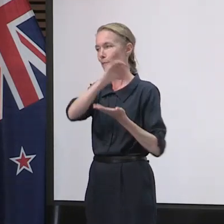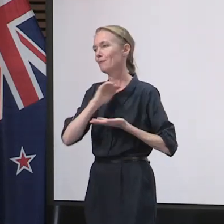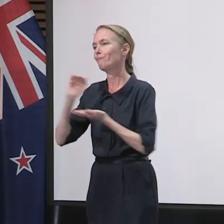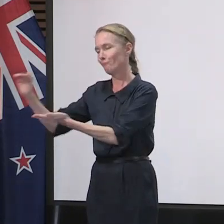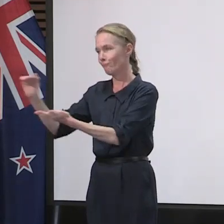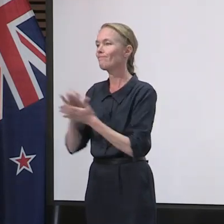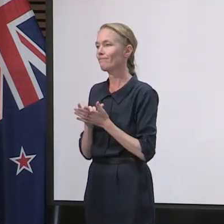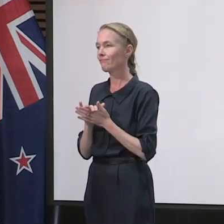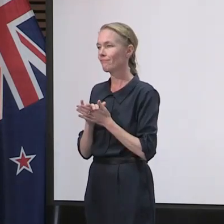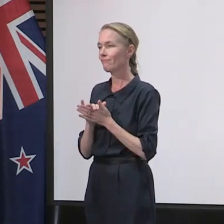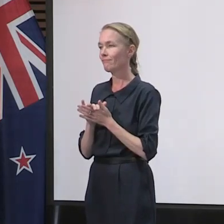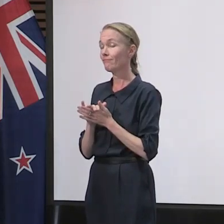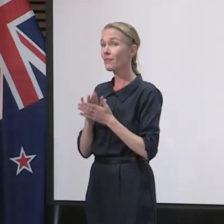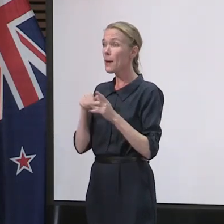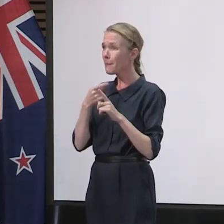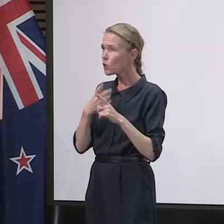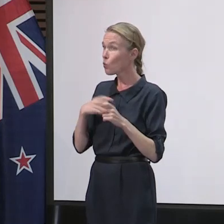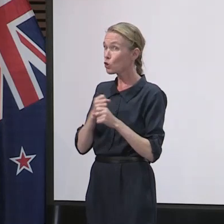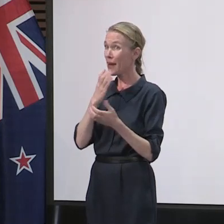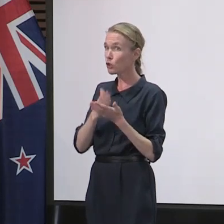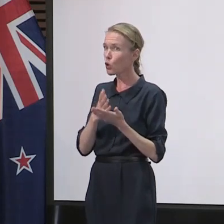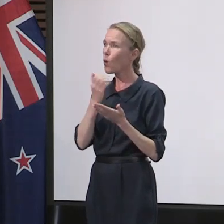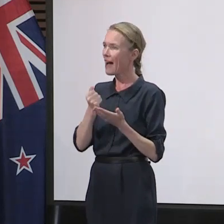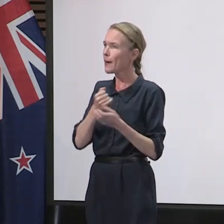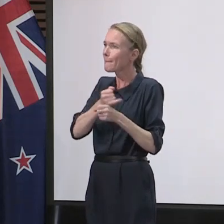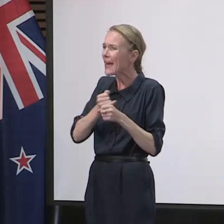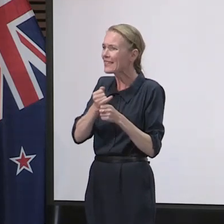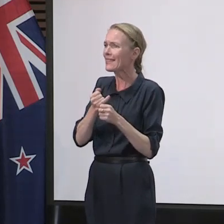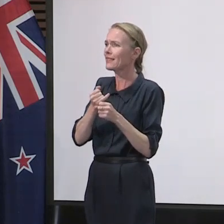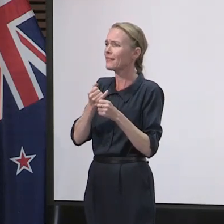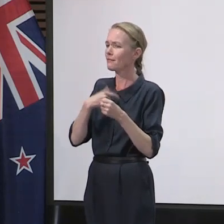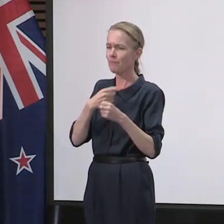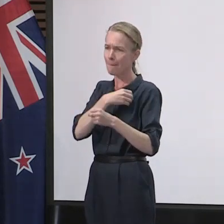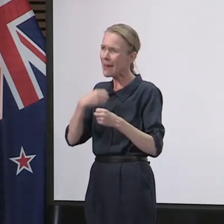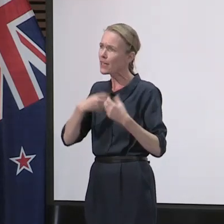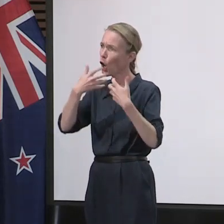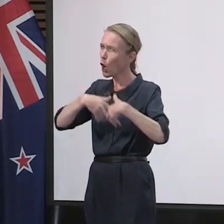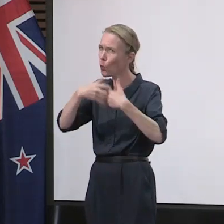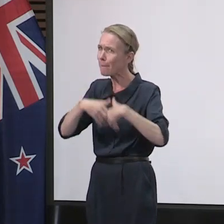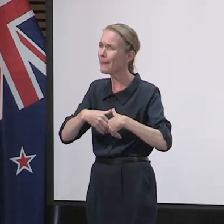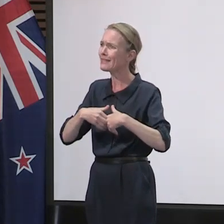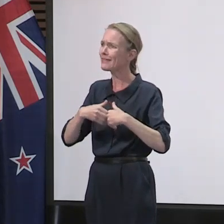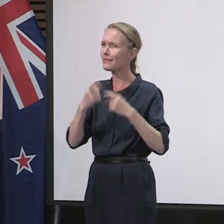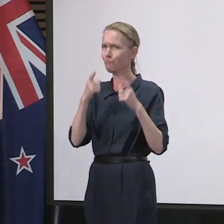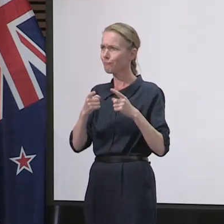countries and territories to ensure they have ready access to vaccines, should one be